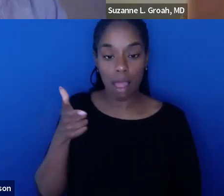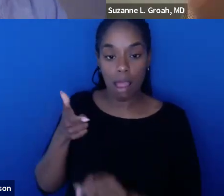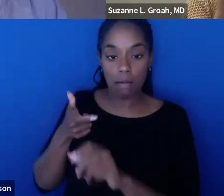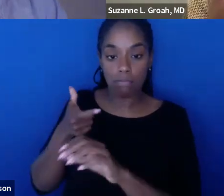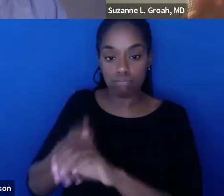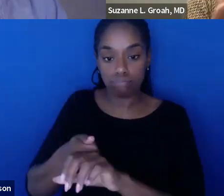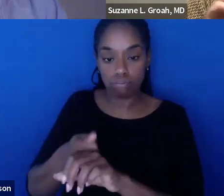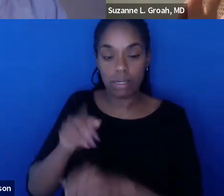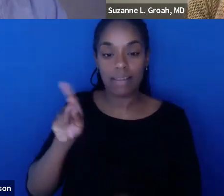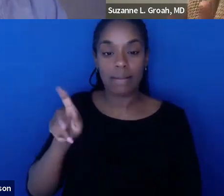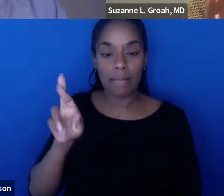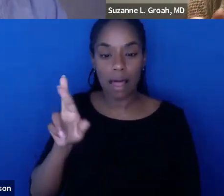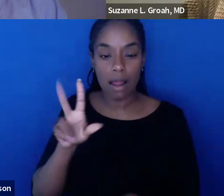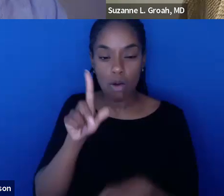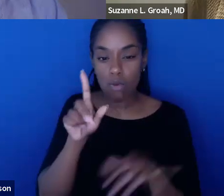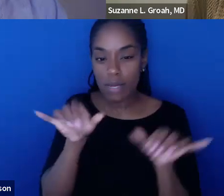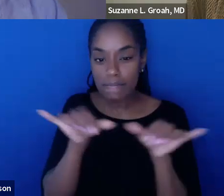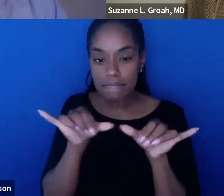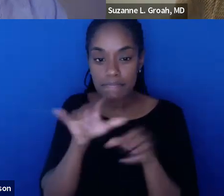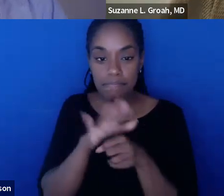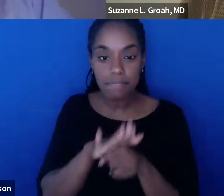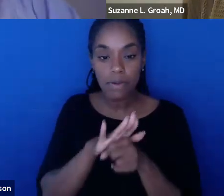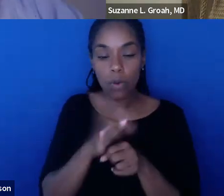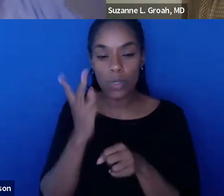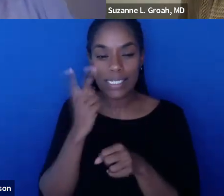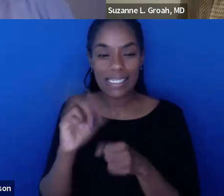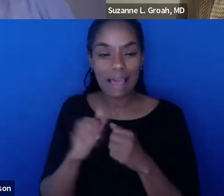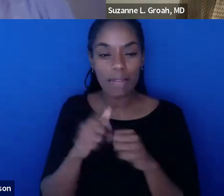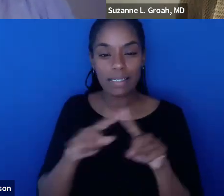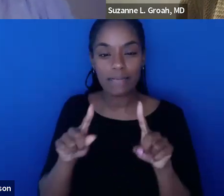and then we see how the different parts of the system are working together,